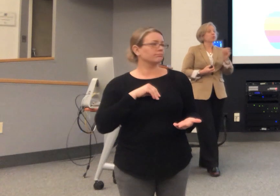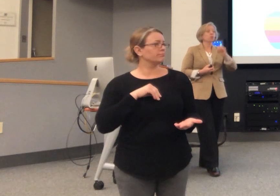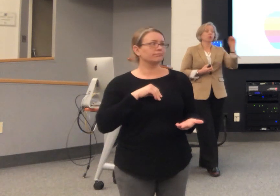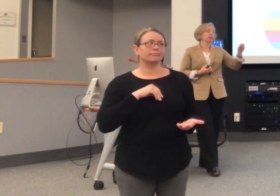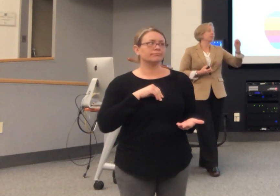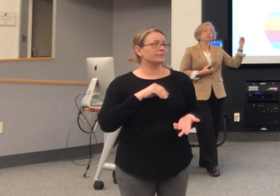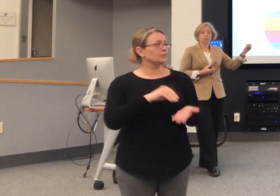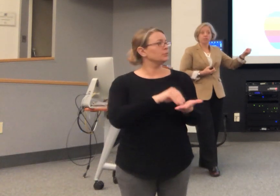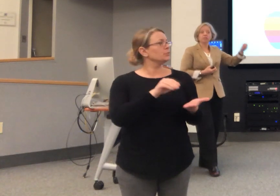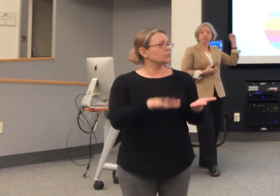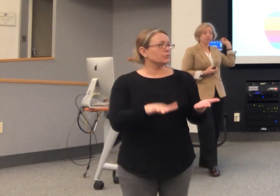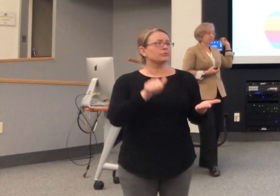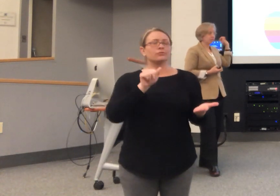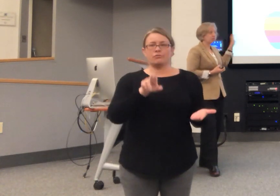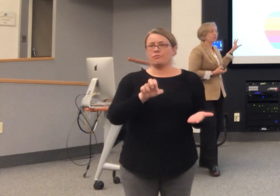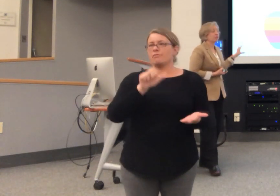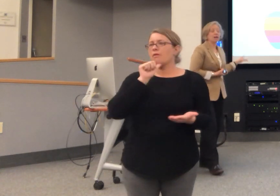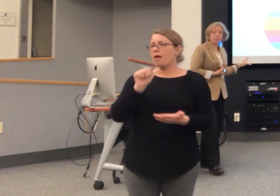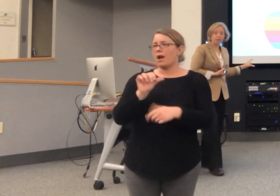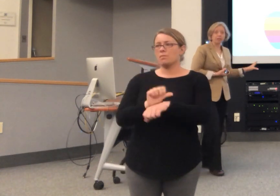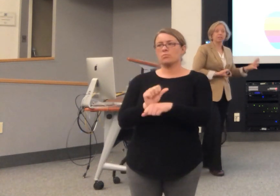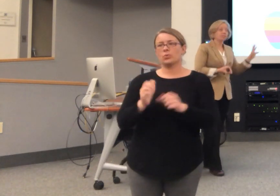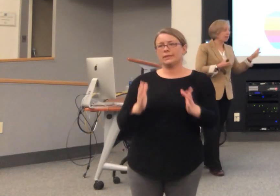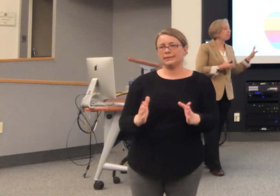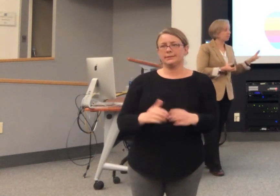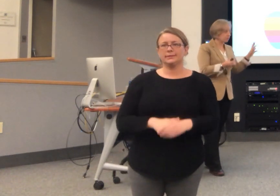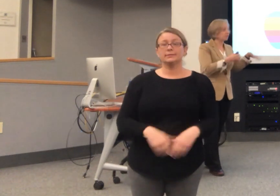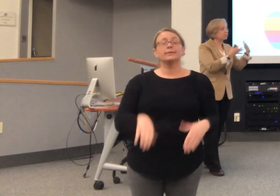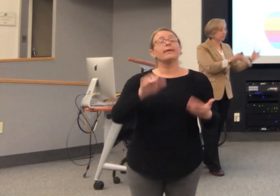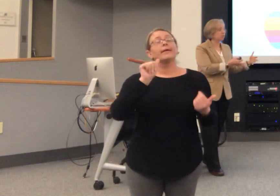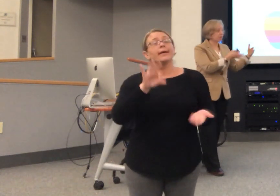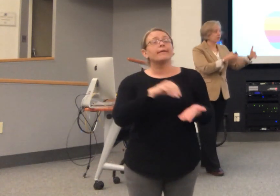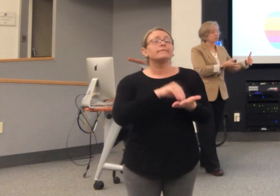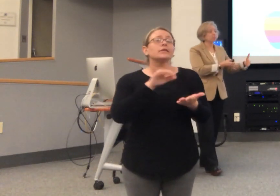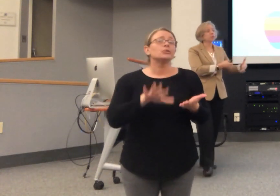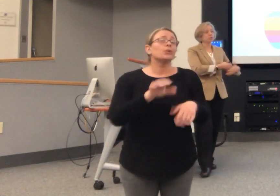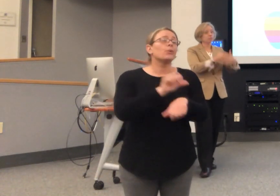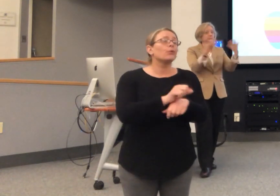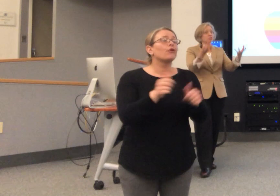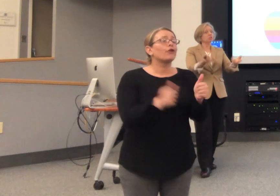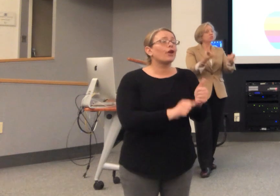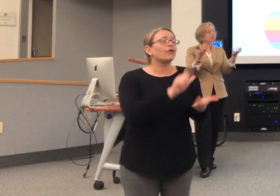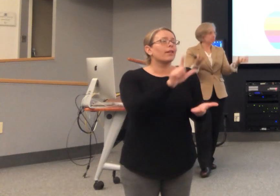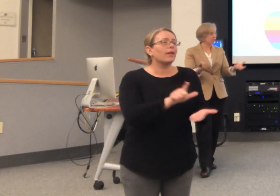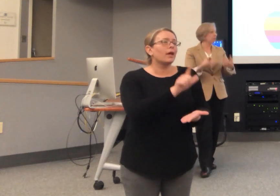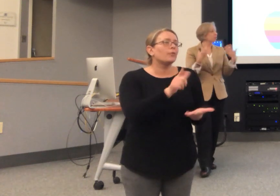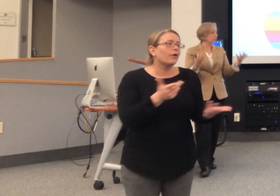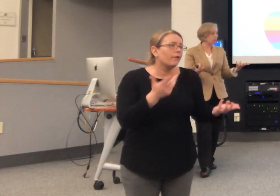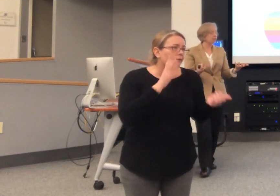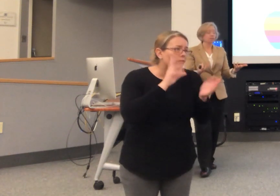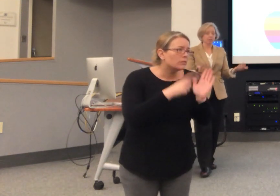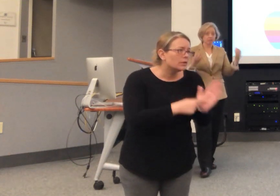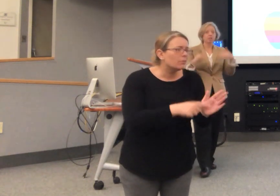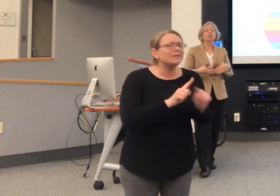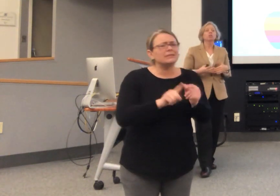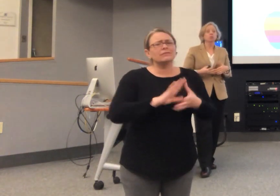If you are working administratively for the library, that would be different. Because then you're there as an employee. But as students in the classroom creating things,